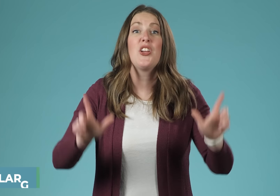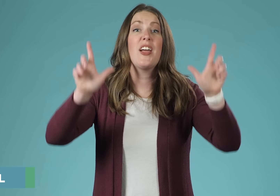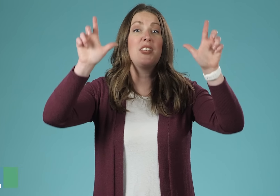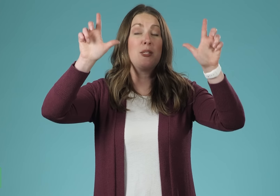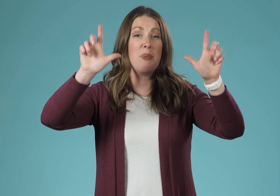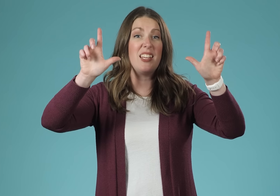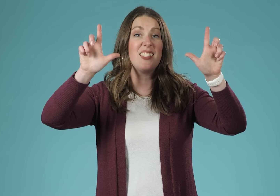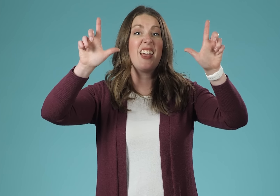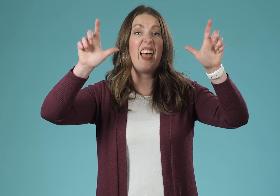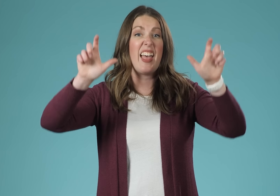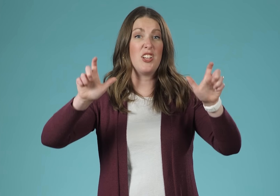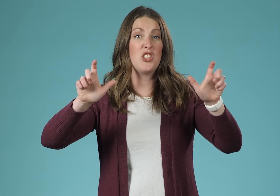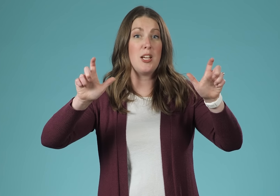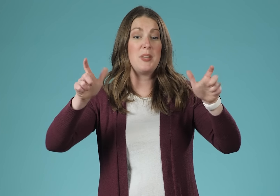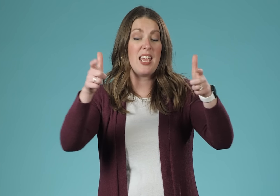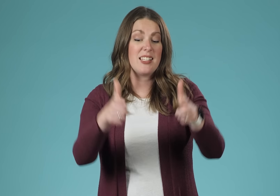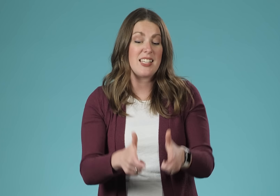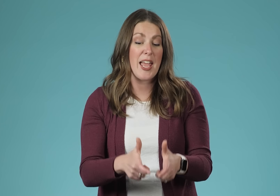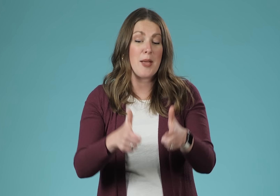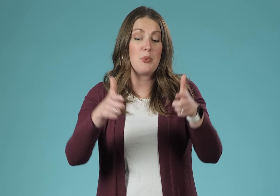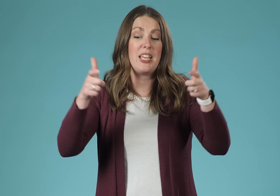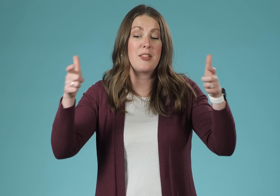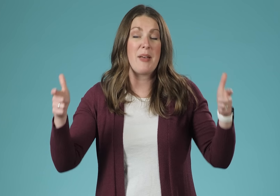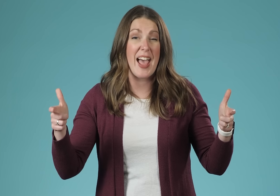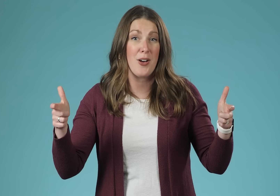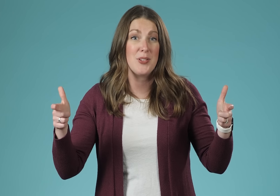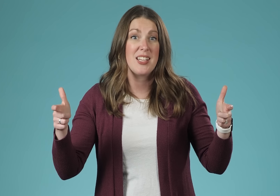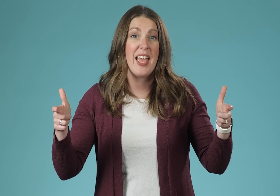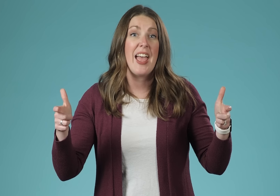You have these bent L shaped hands and bringing them out